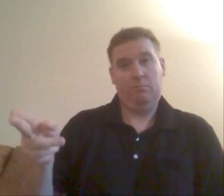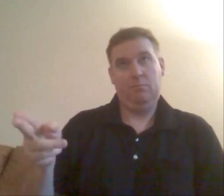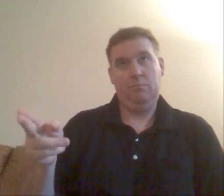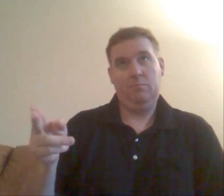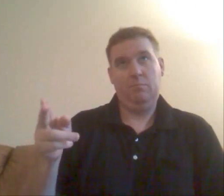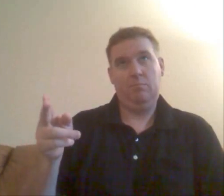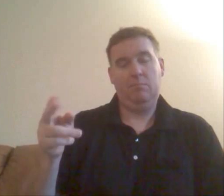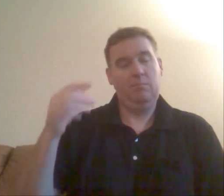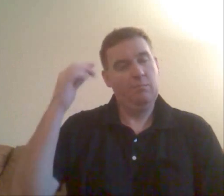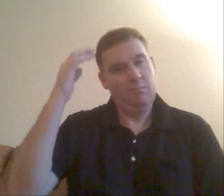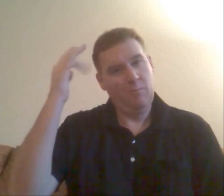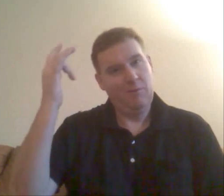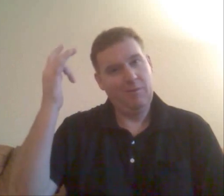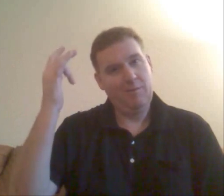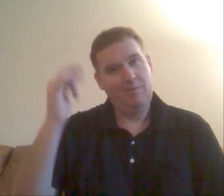Why?